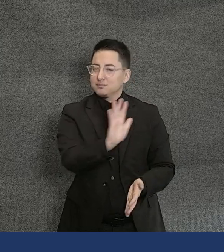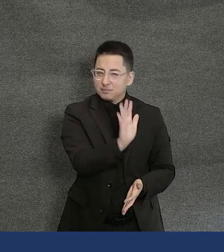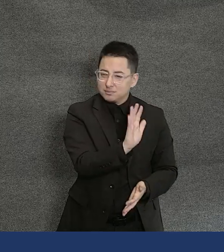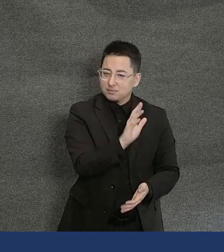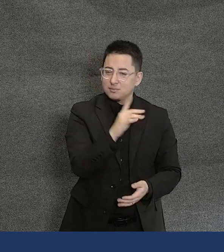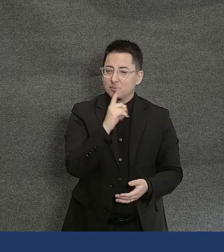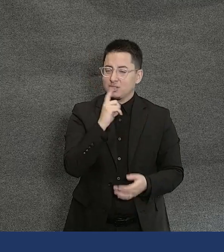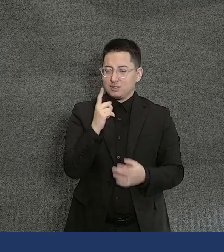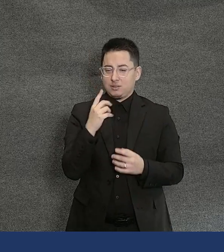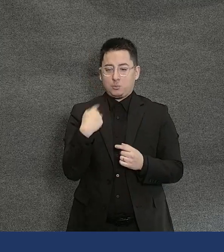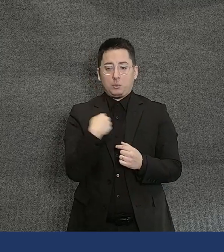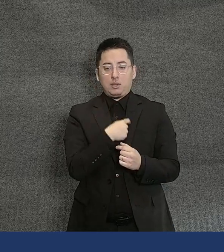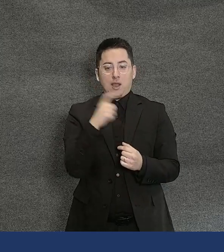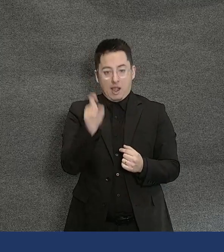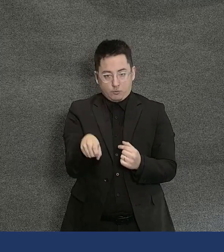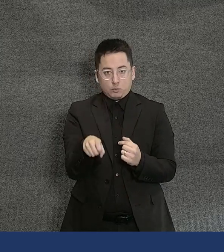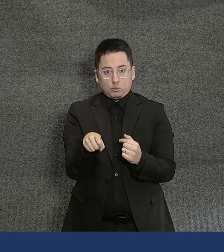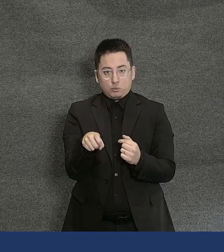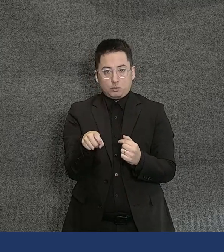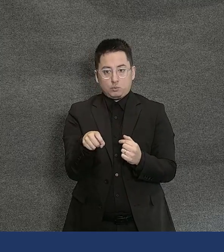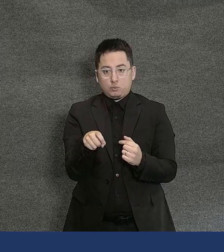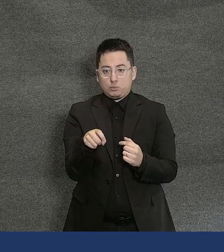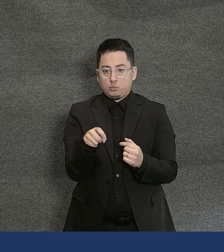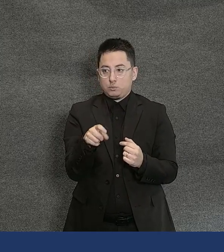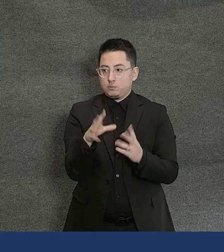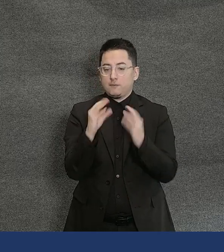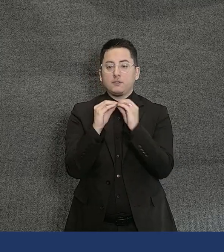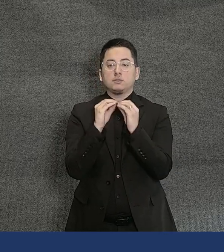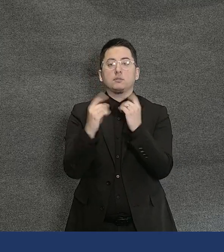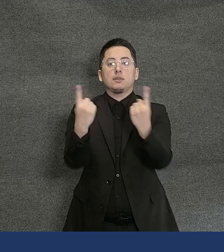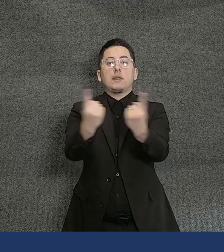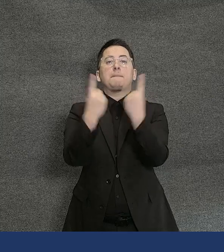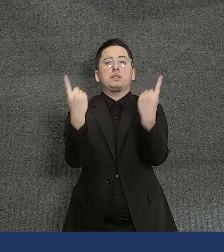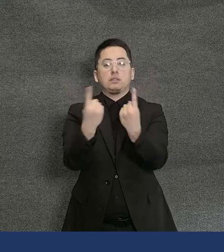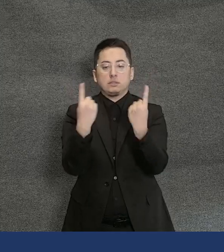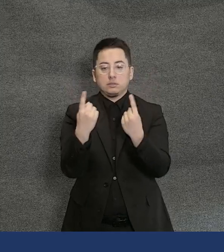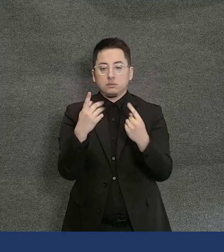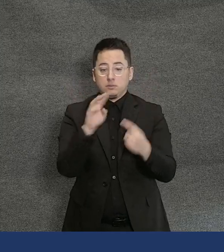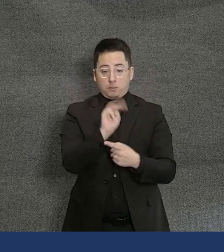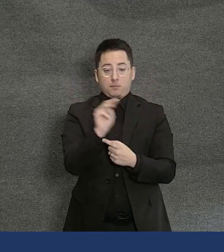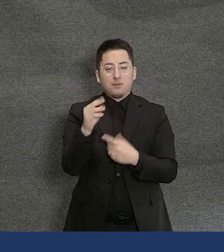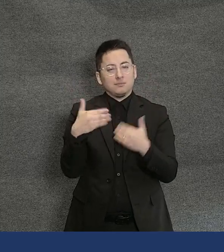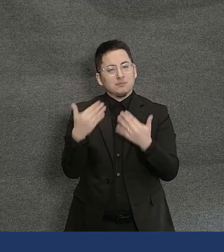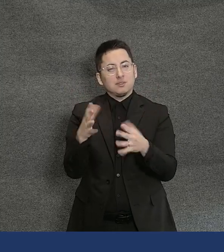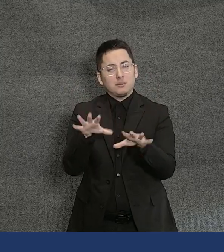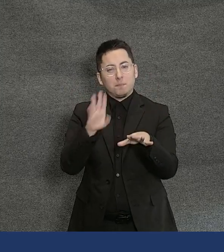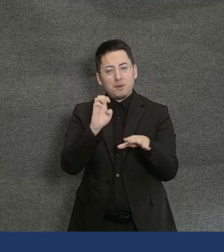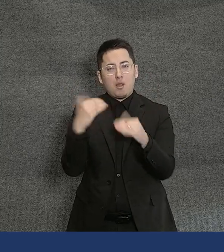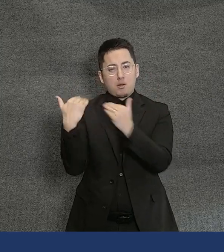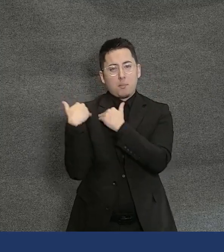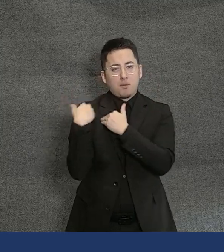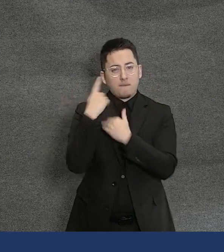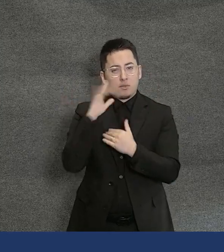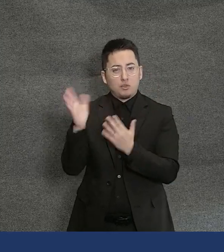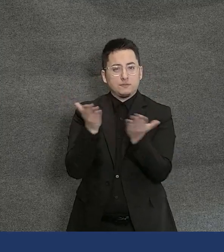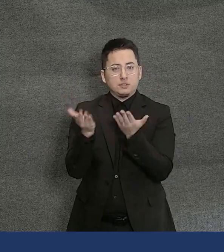we will enact this year just to hold Metro Mobility more accountable, but we are going to try to get the TNC piece done.